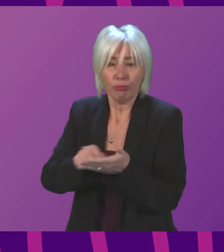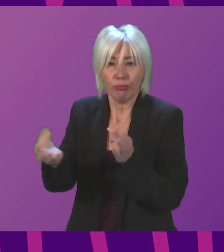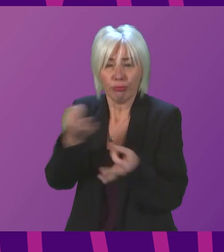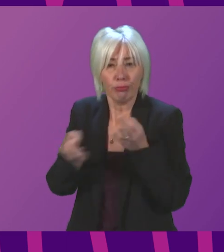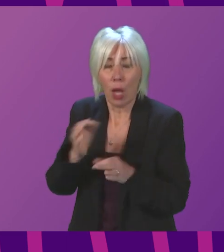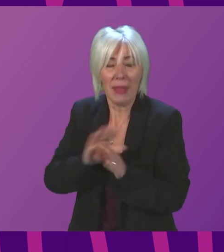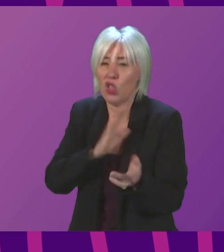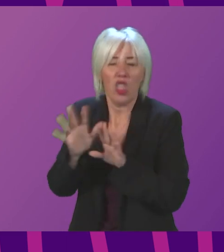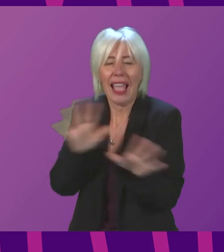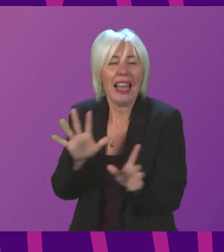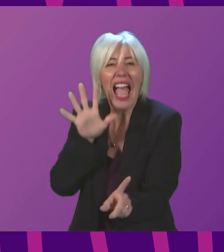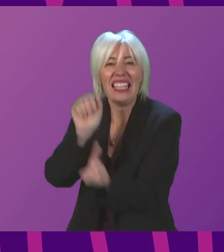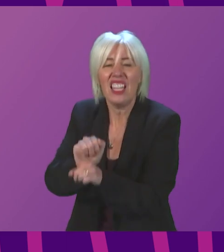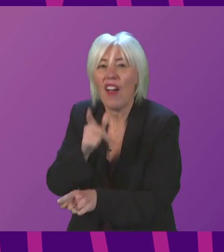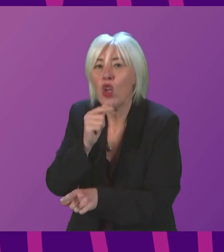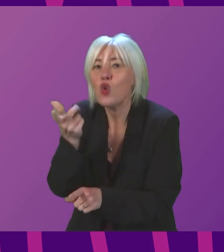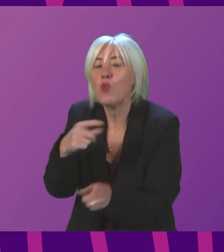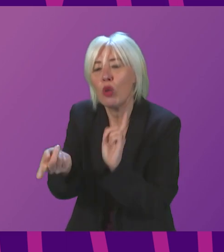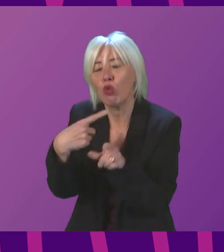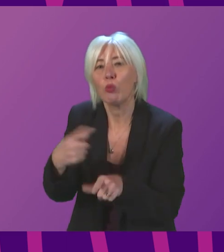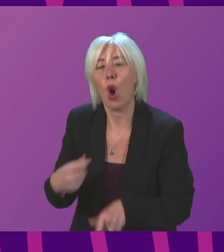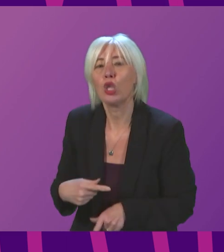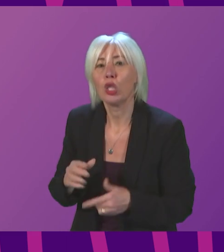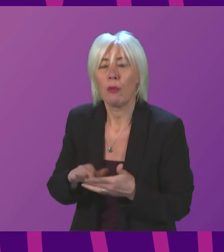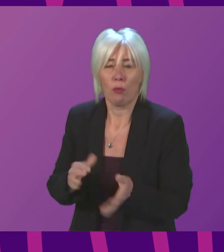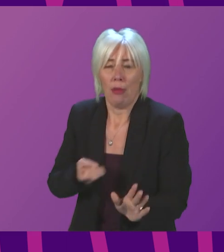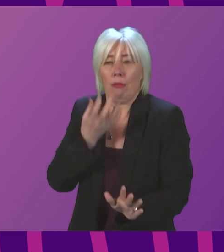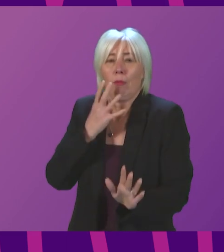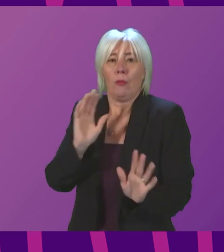not be able to be identified?